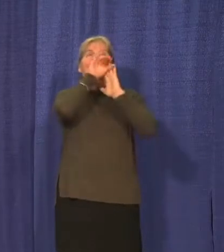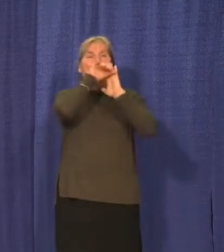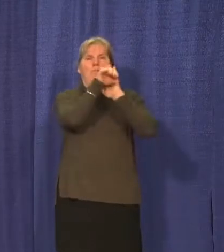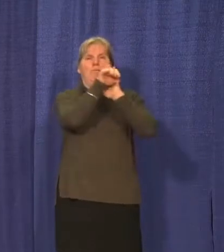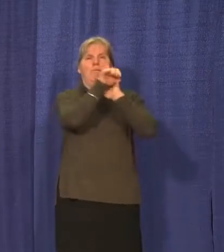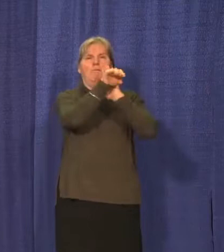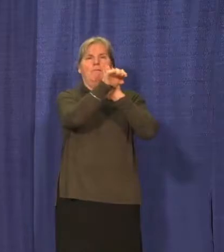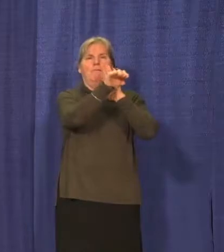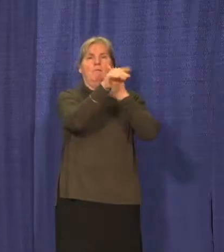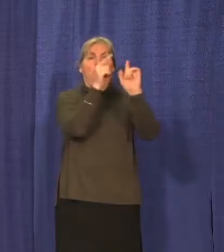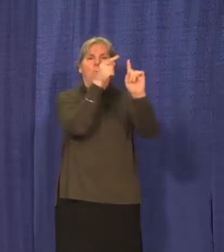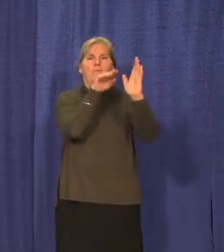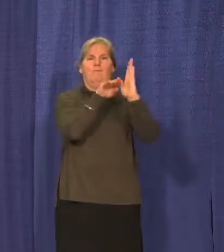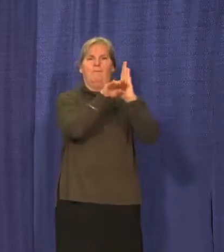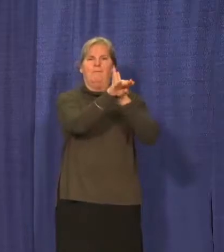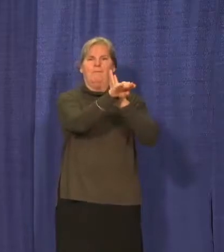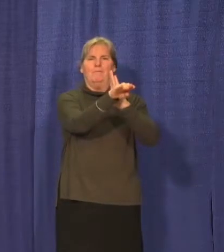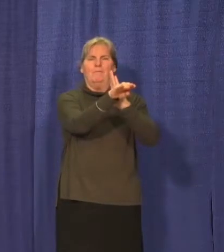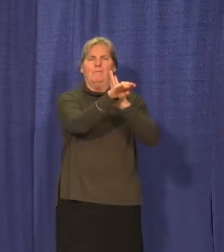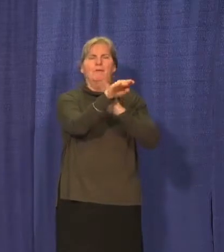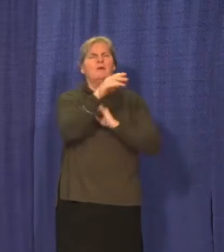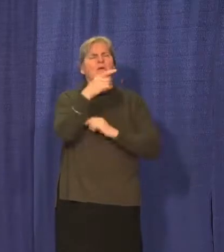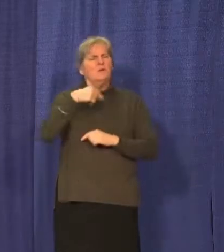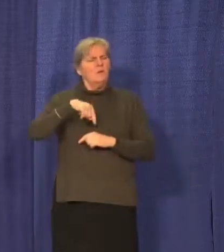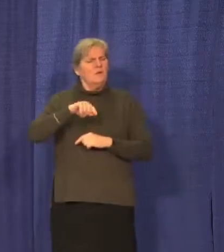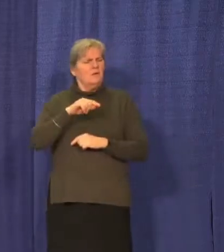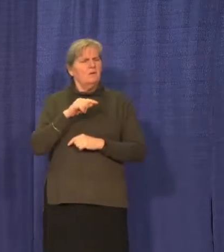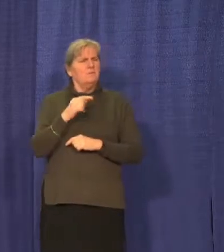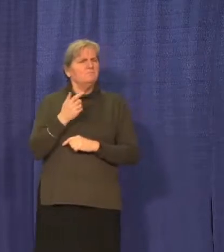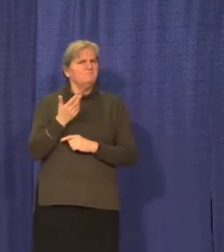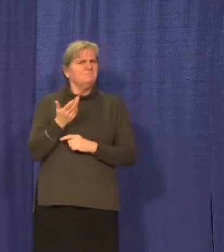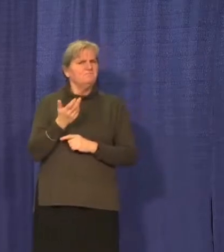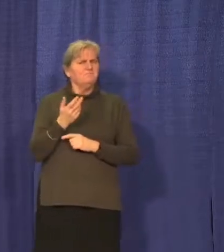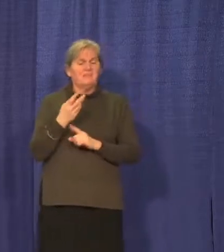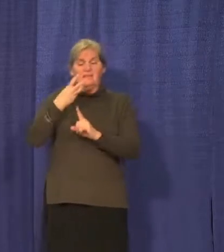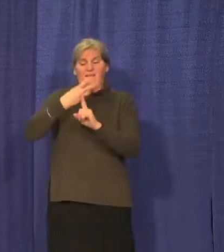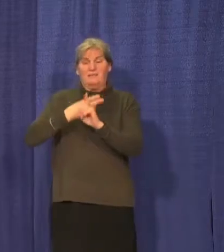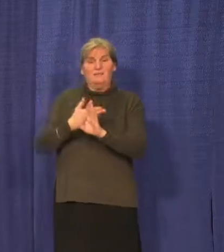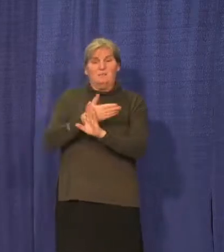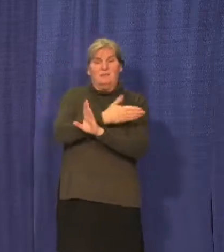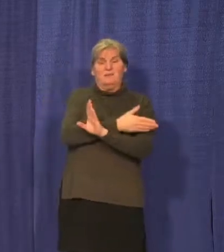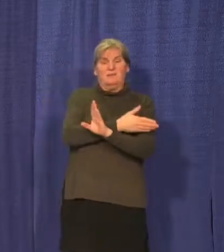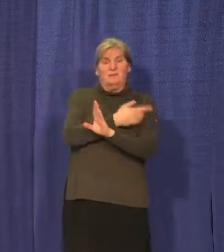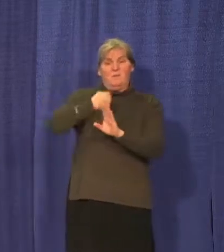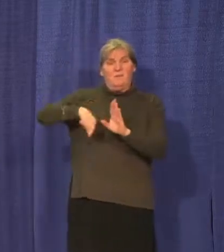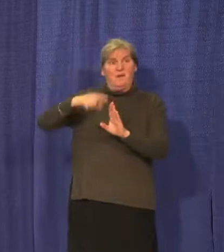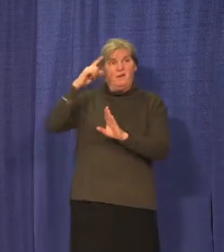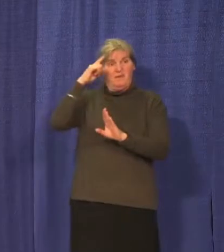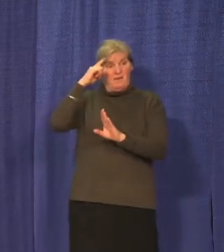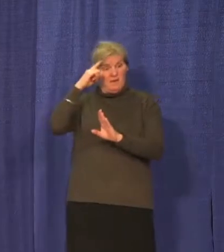We want the curve to plank, and we believe what we are hearing-- and again, six months ago to think we are in a situation to